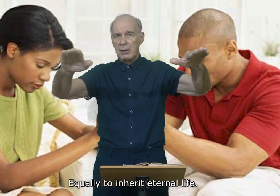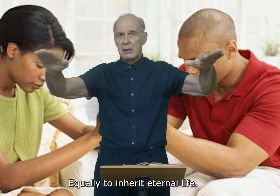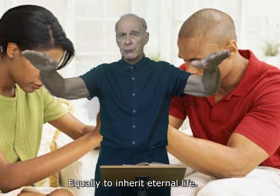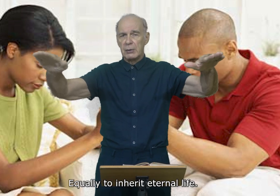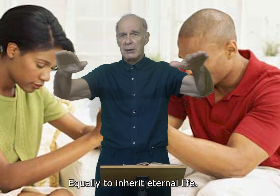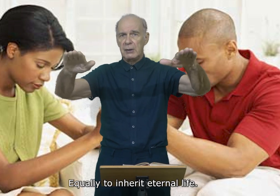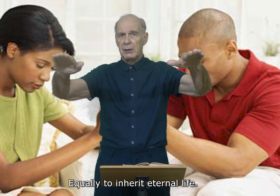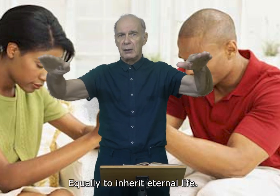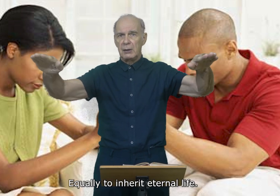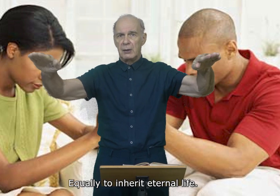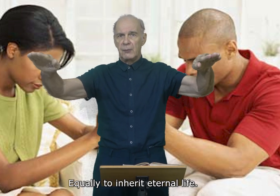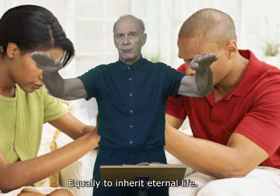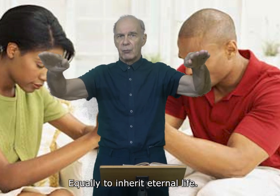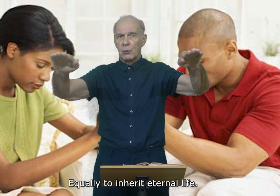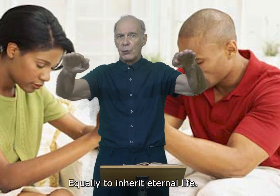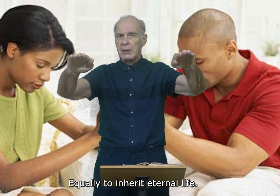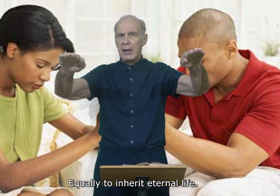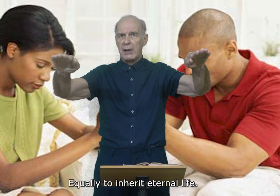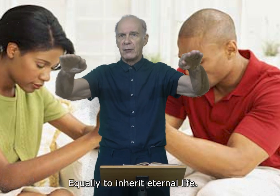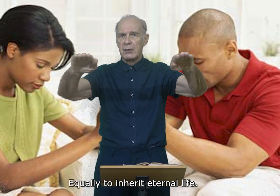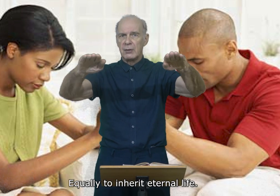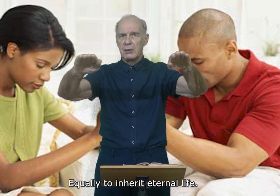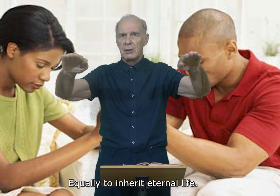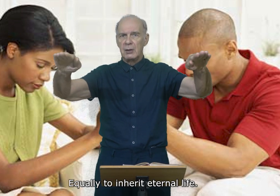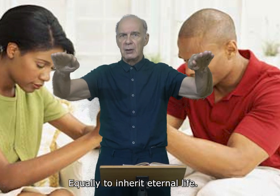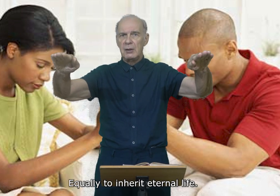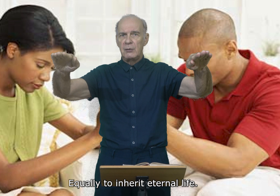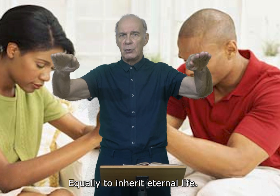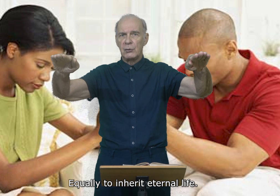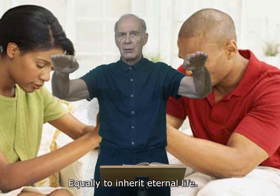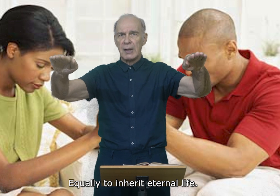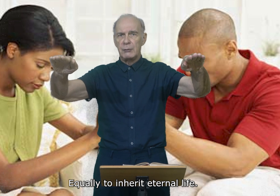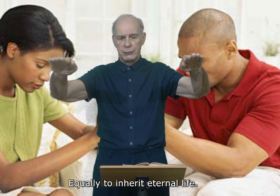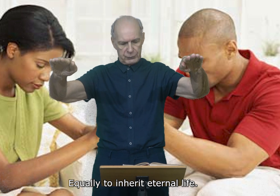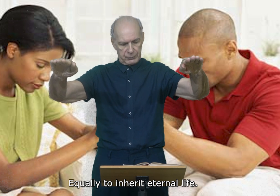Equally to inherit eternal life.